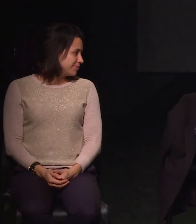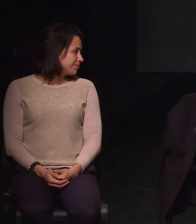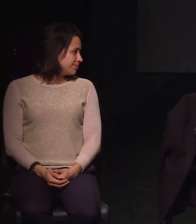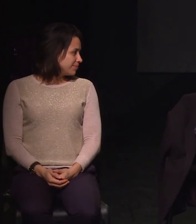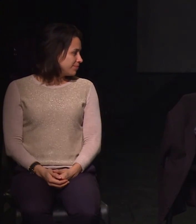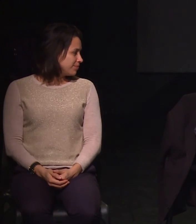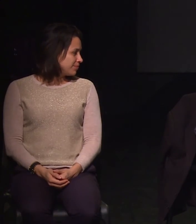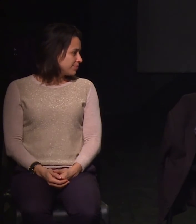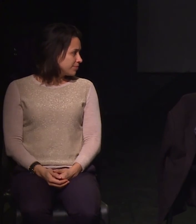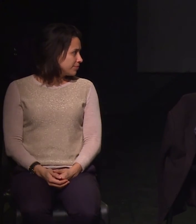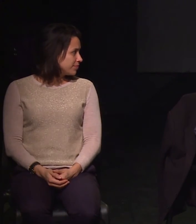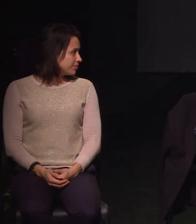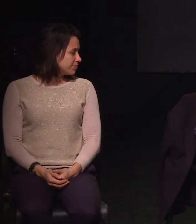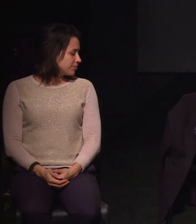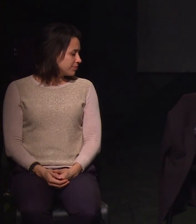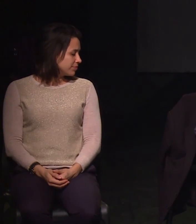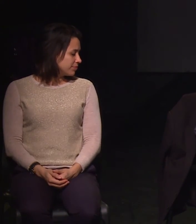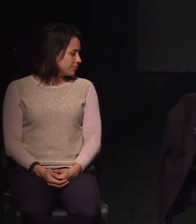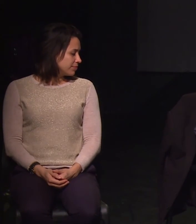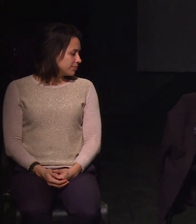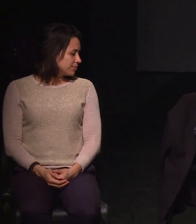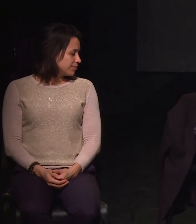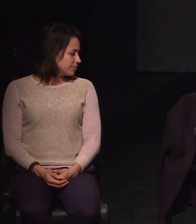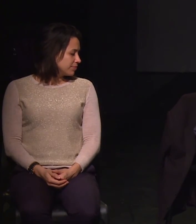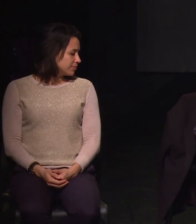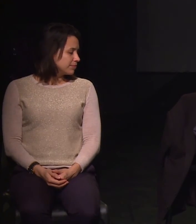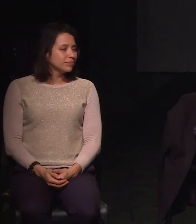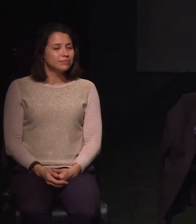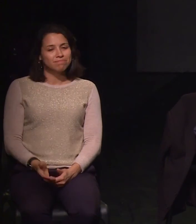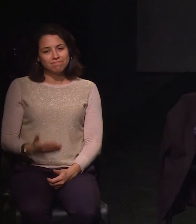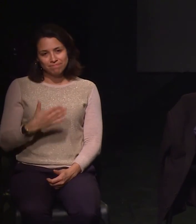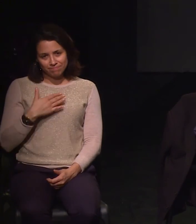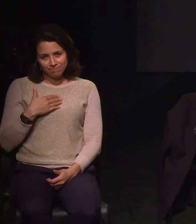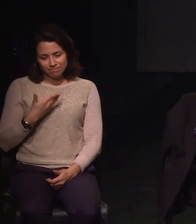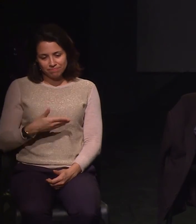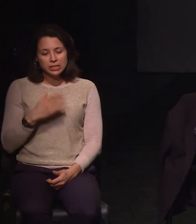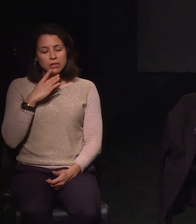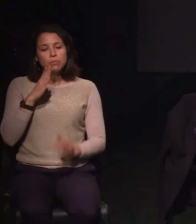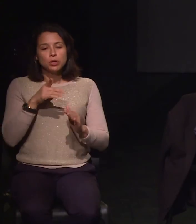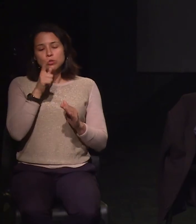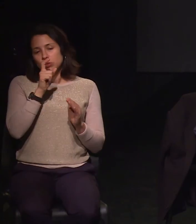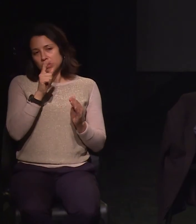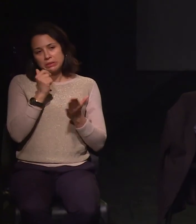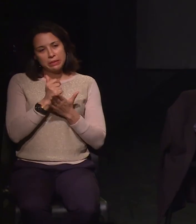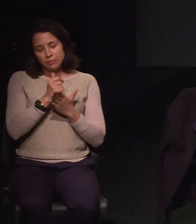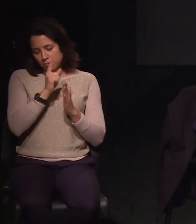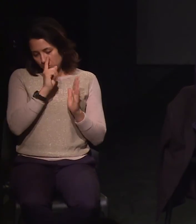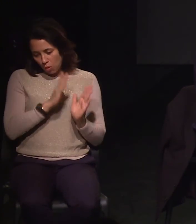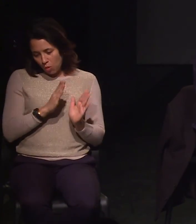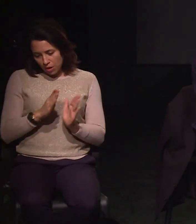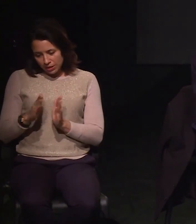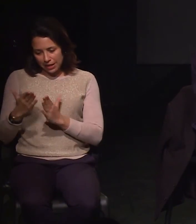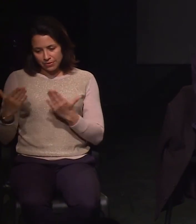I will do one thing which as someone who organizes things I understand, I don’t know how to